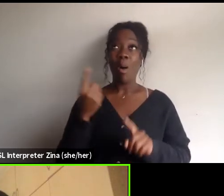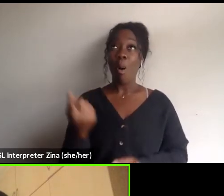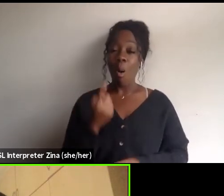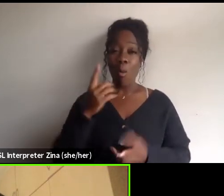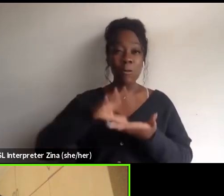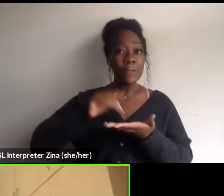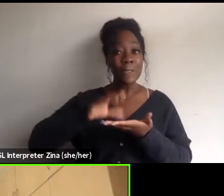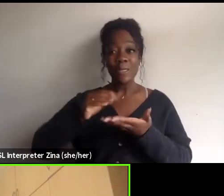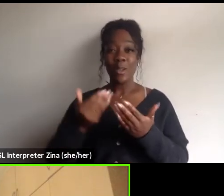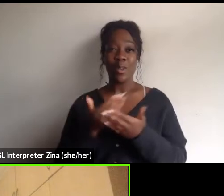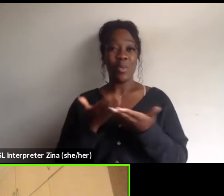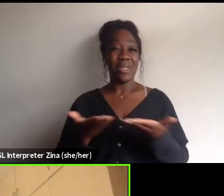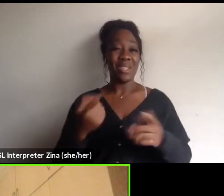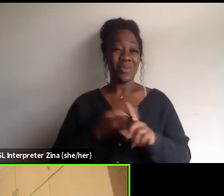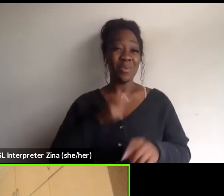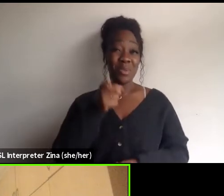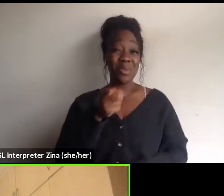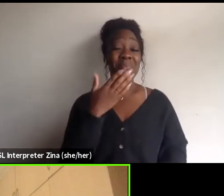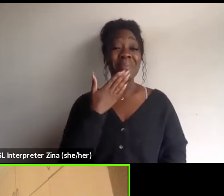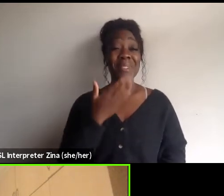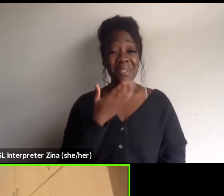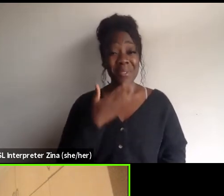So thank you for sharing.